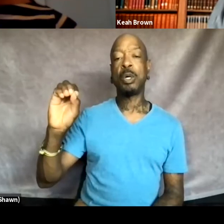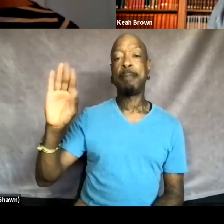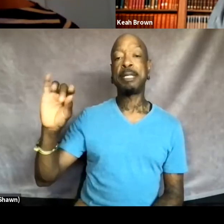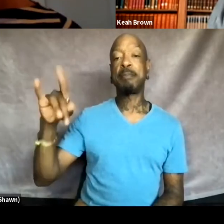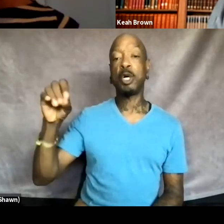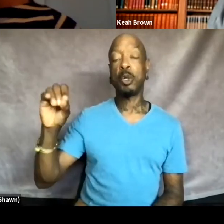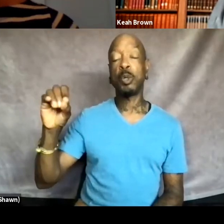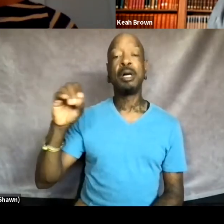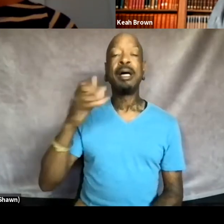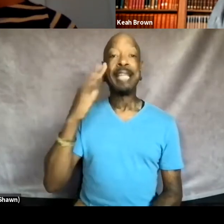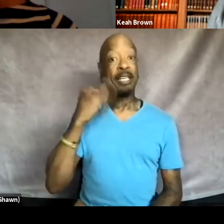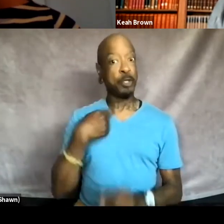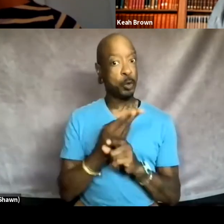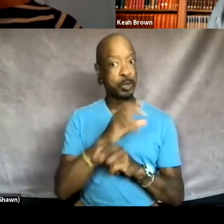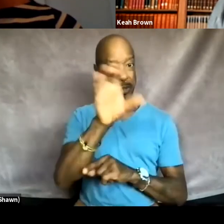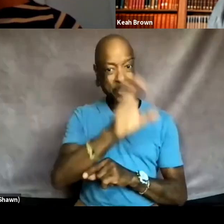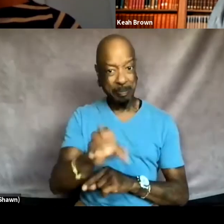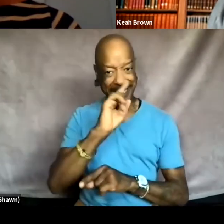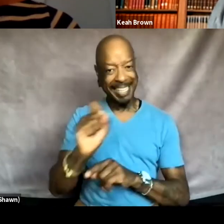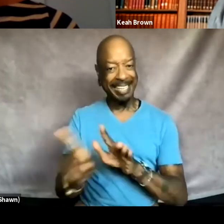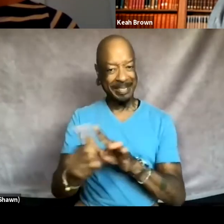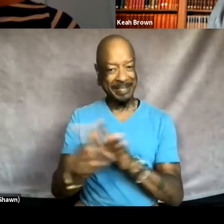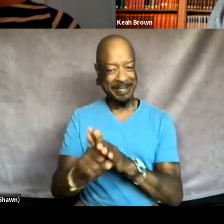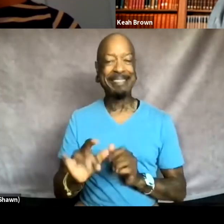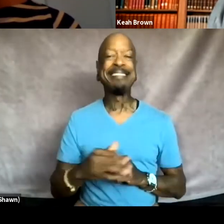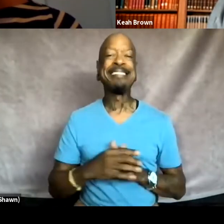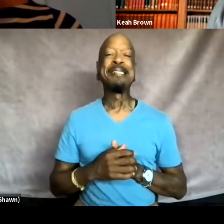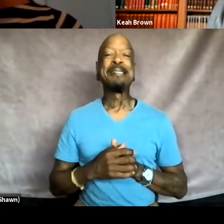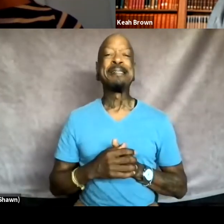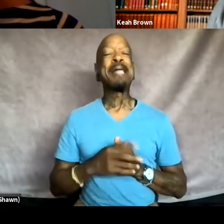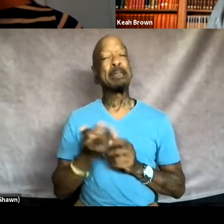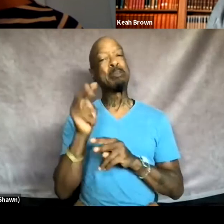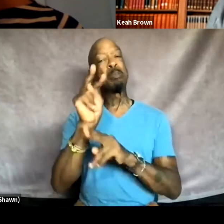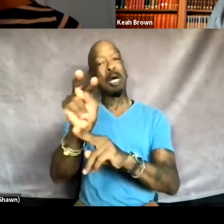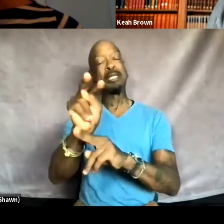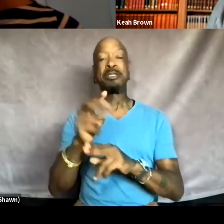you know, is something that we've talked about, and there are a couple folks just commenting